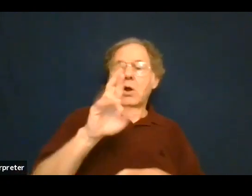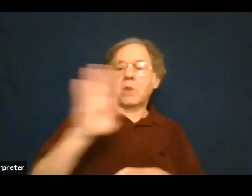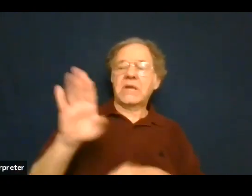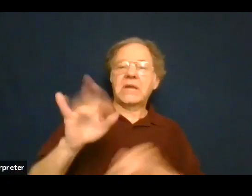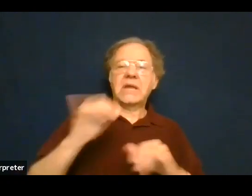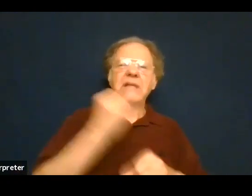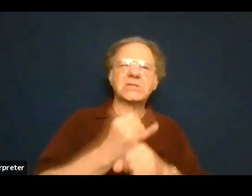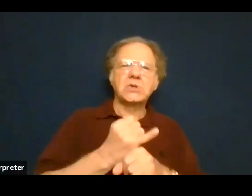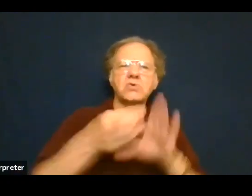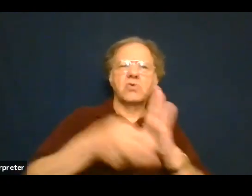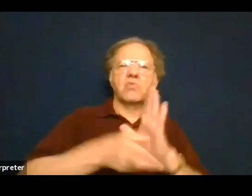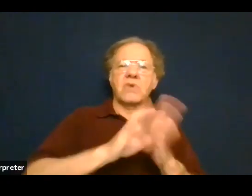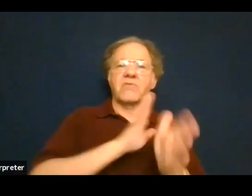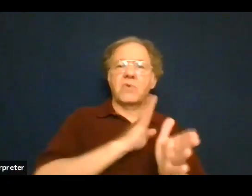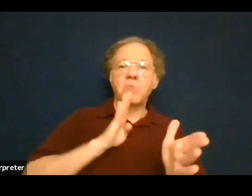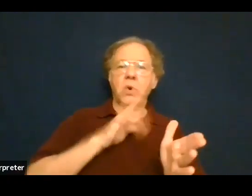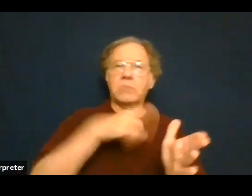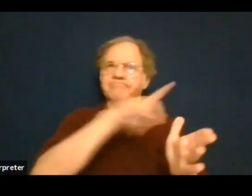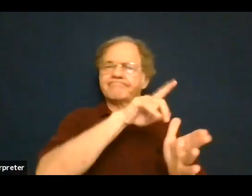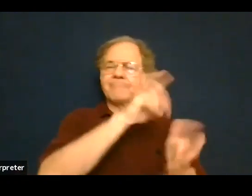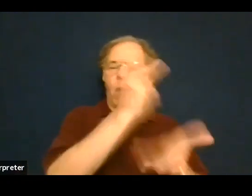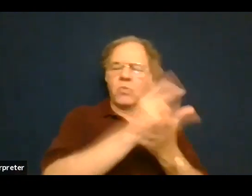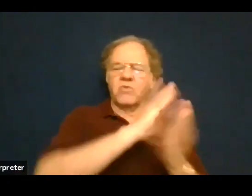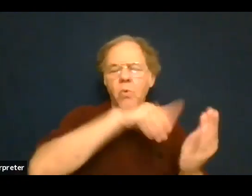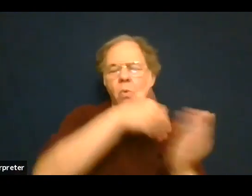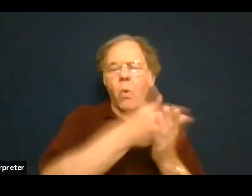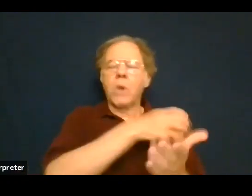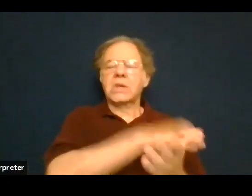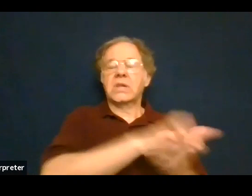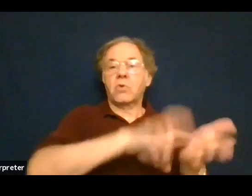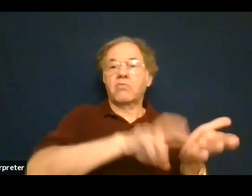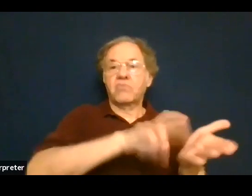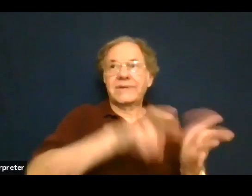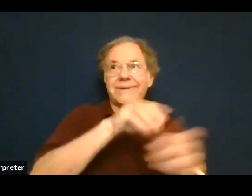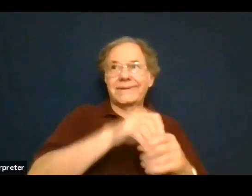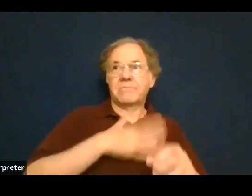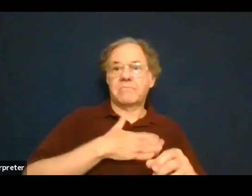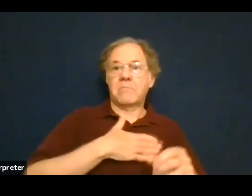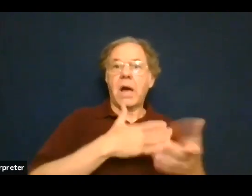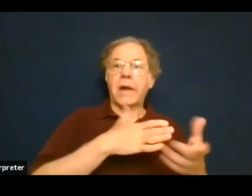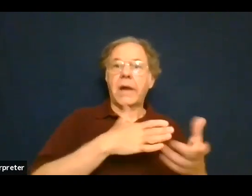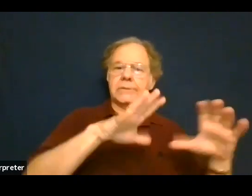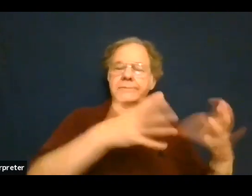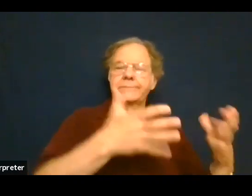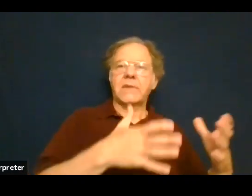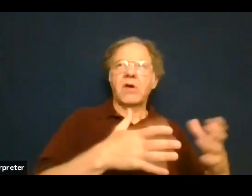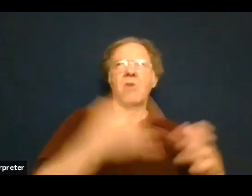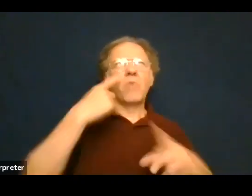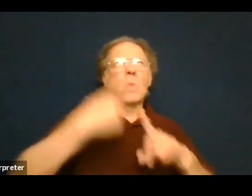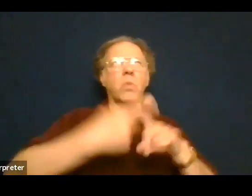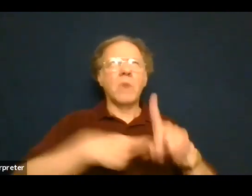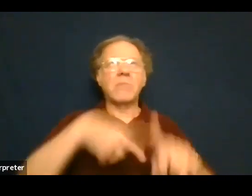approves all clinical research in our institution, for a month or so, only looked at COVID trials